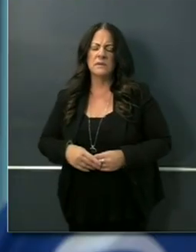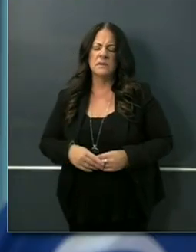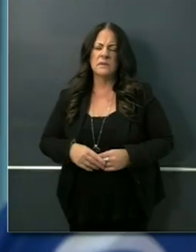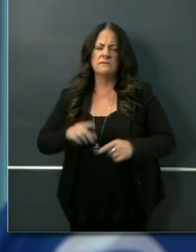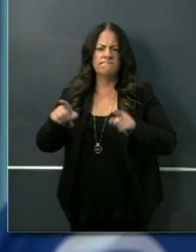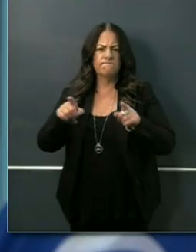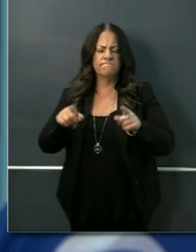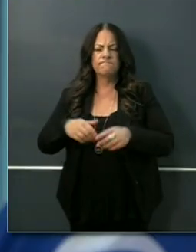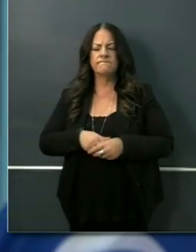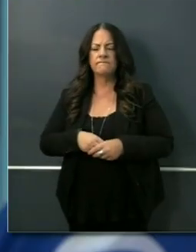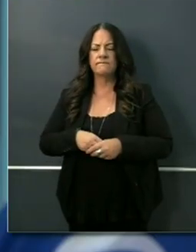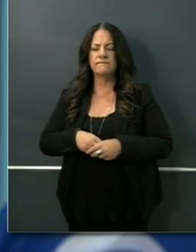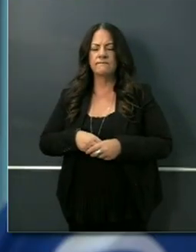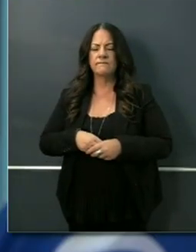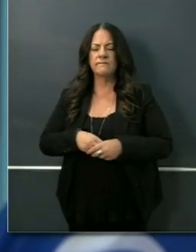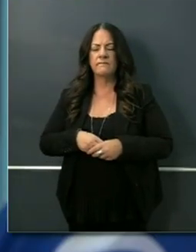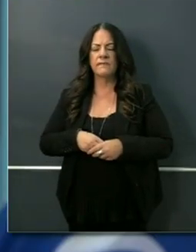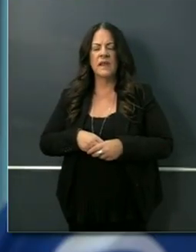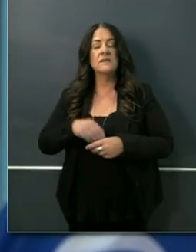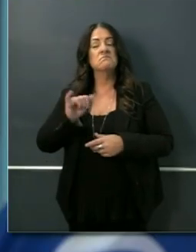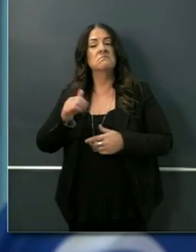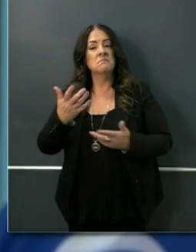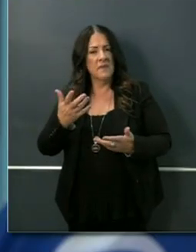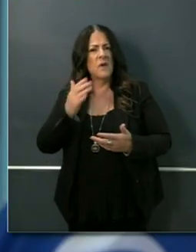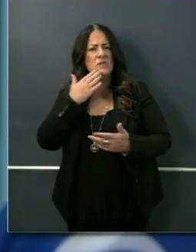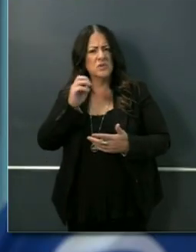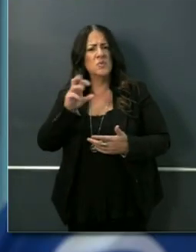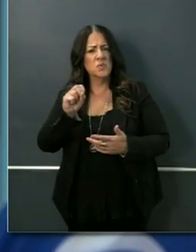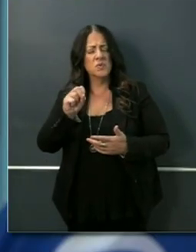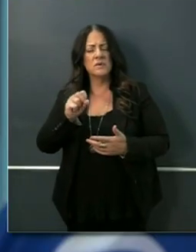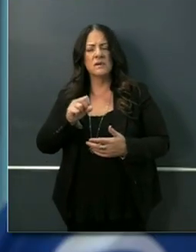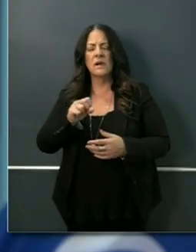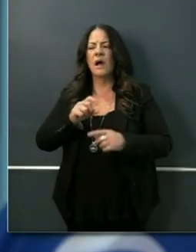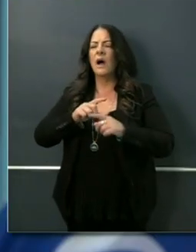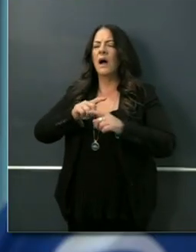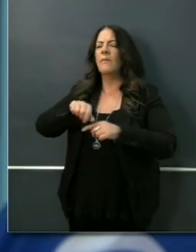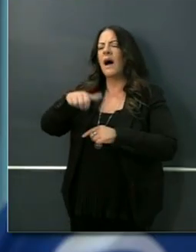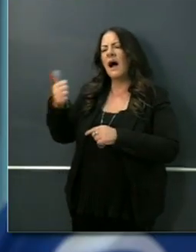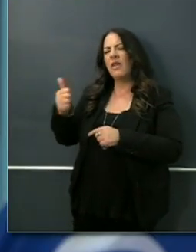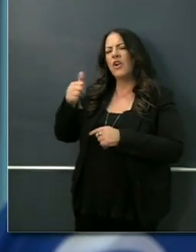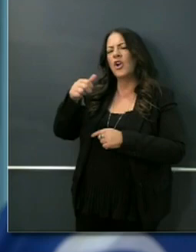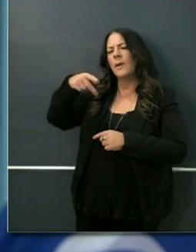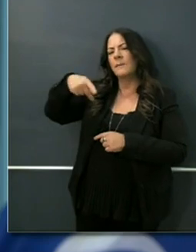HOSPITALIZATIONS ARE DOWN 4.4% AND 1.2% DECLINE IN ICUS.